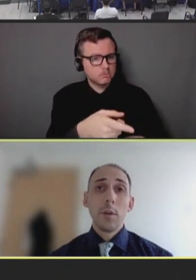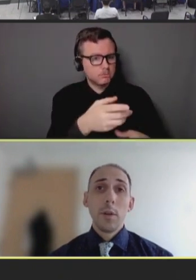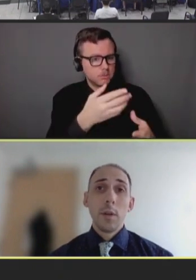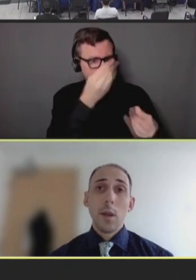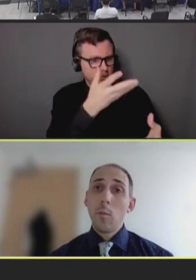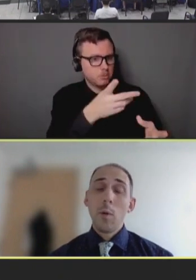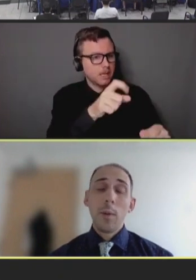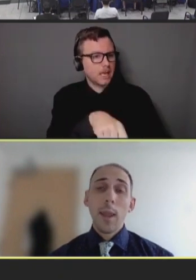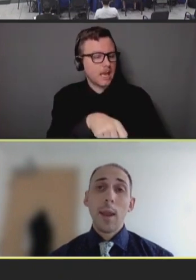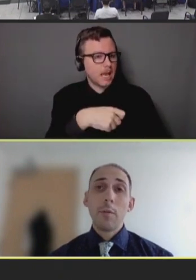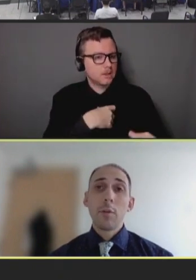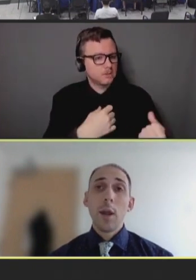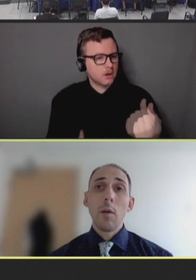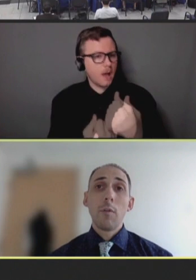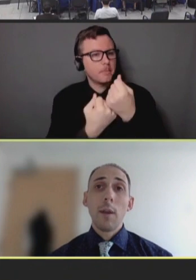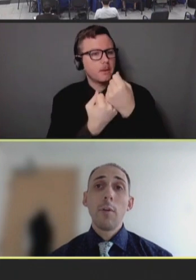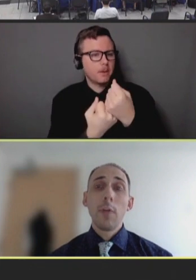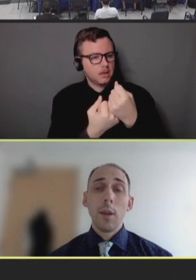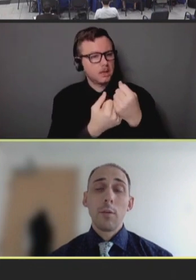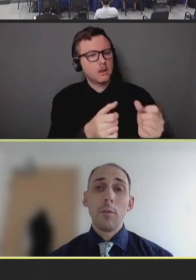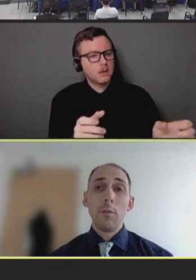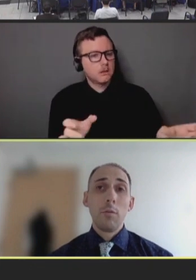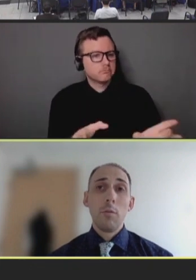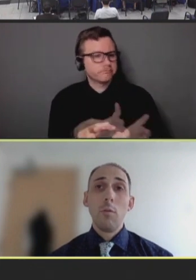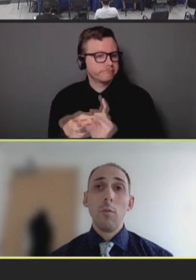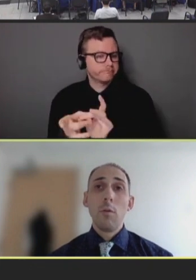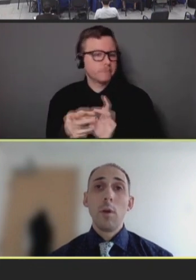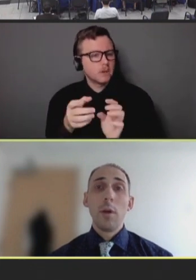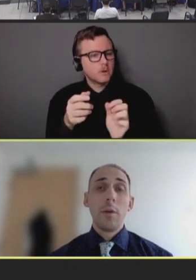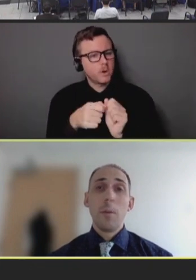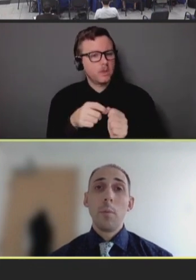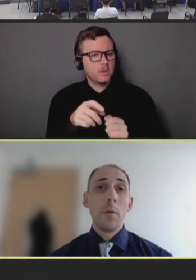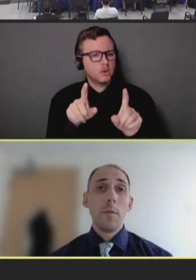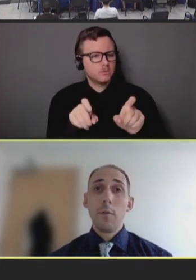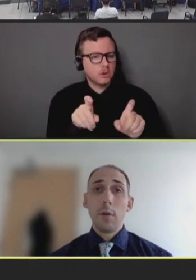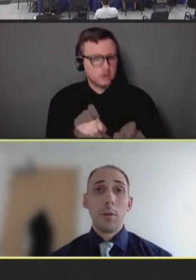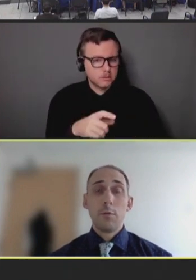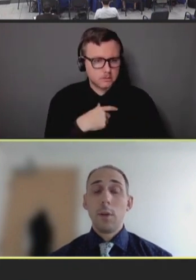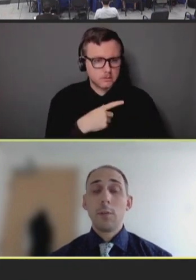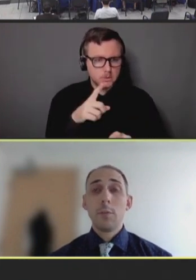And while we can't have a trial for everything due to a number of different constraints,